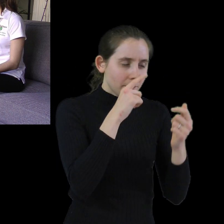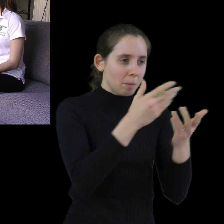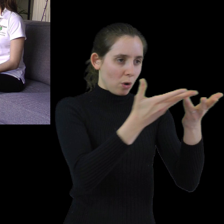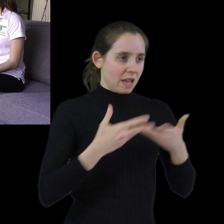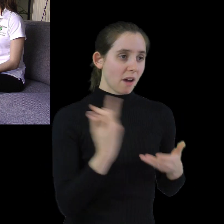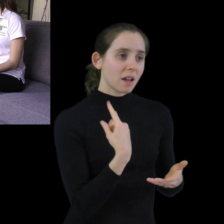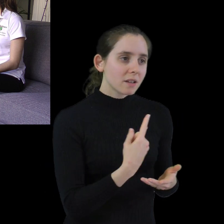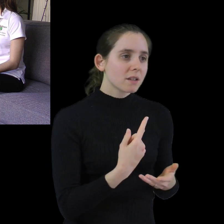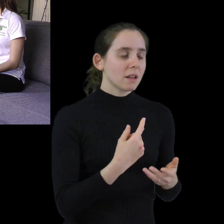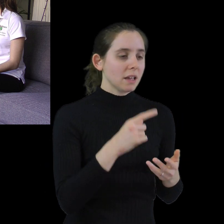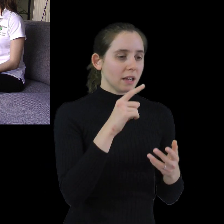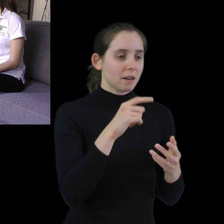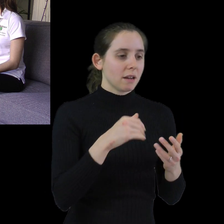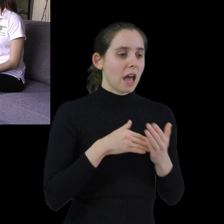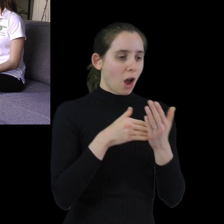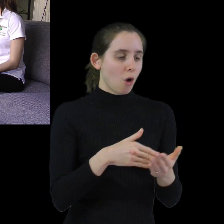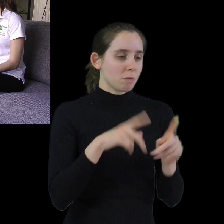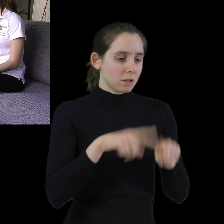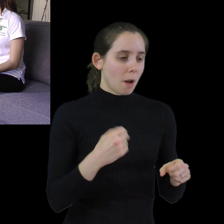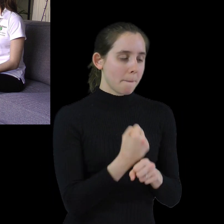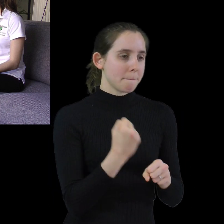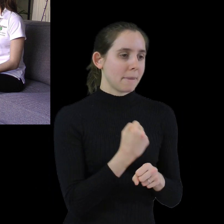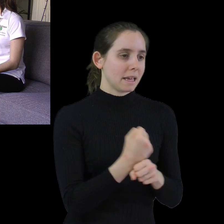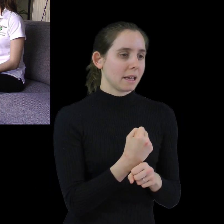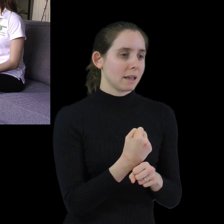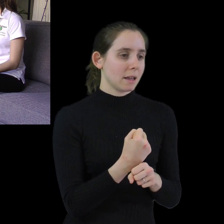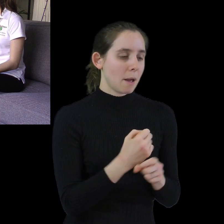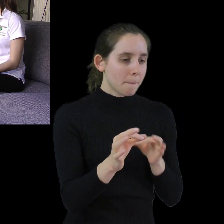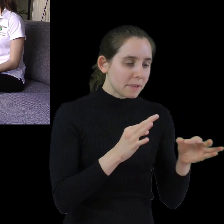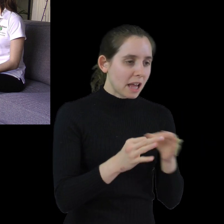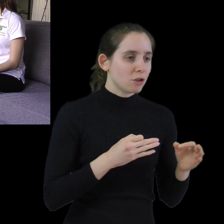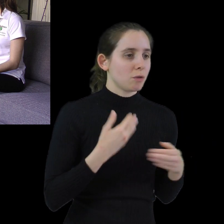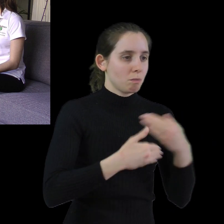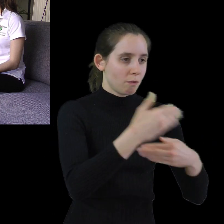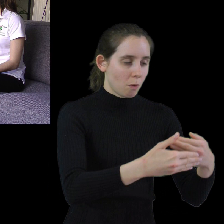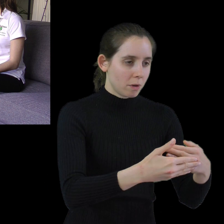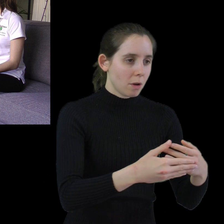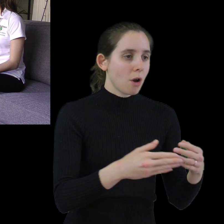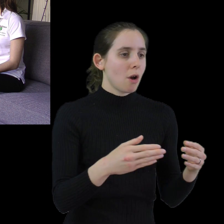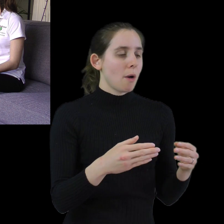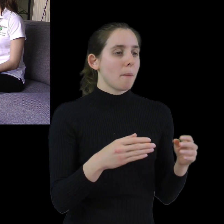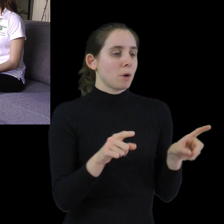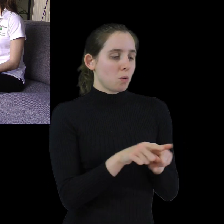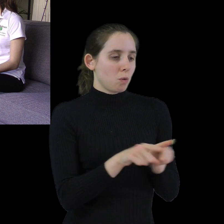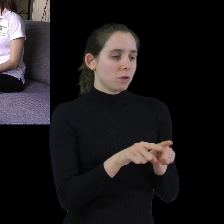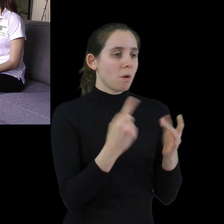can help start making some of those plans to move forward, but it's not just about us here. Other parts of the world,